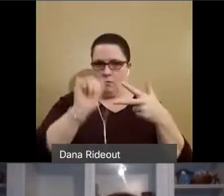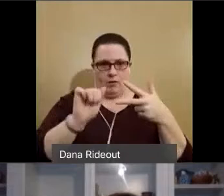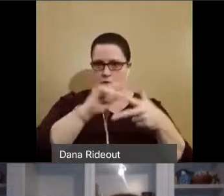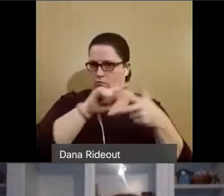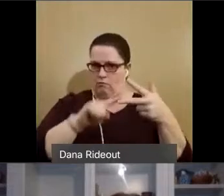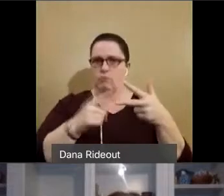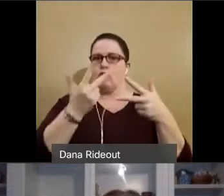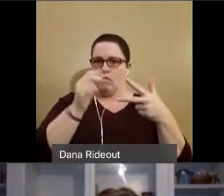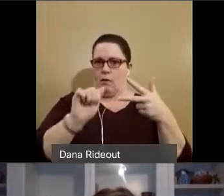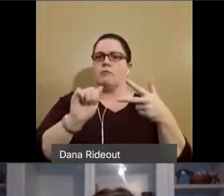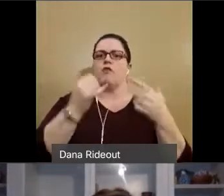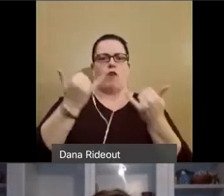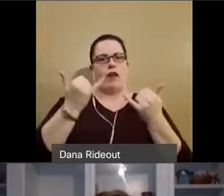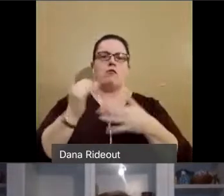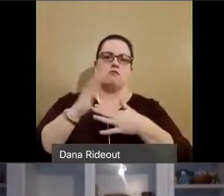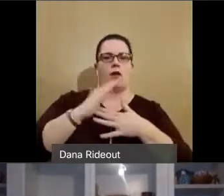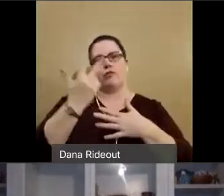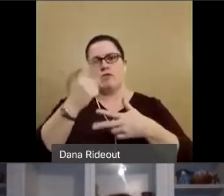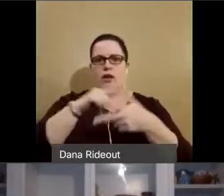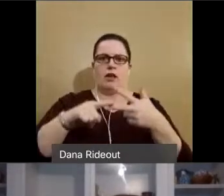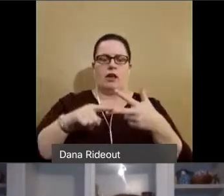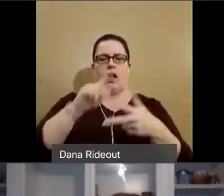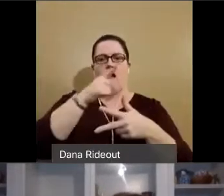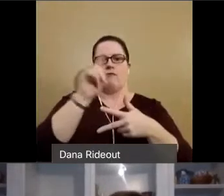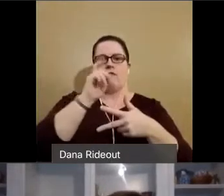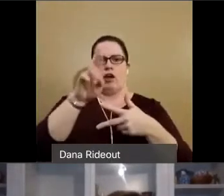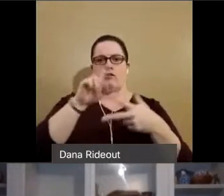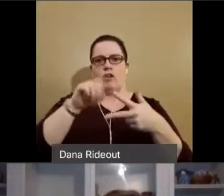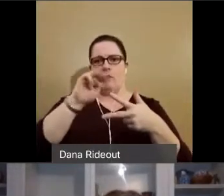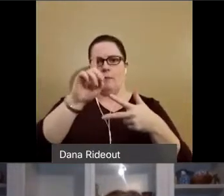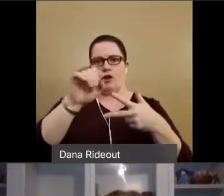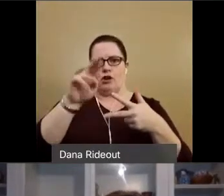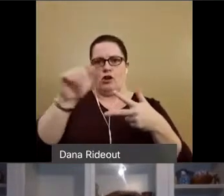The best contenders, right now we've got Pfizer Madonna and the AstraZeneca, Oxford vaccine.